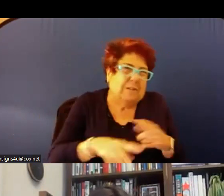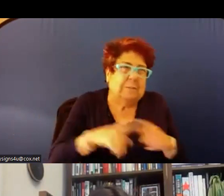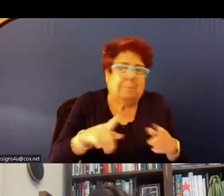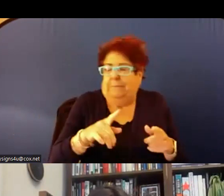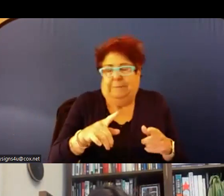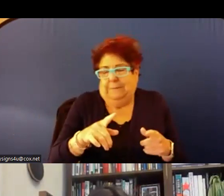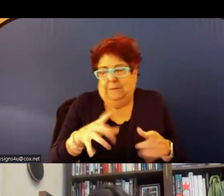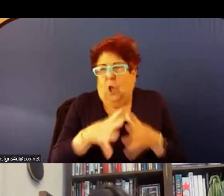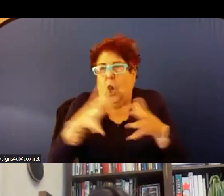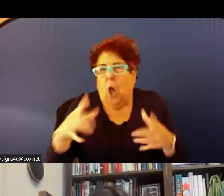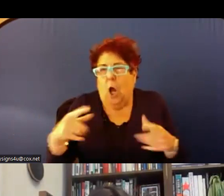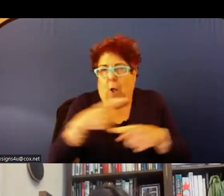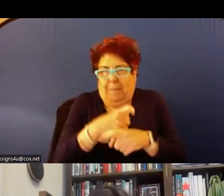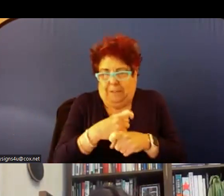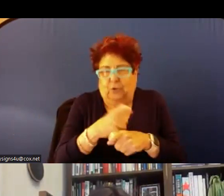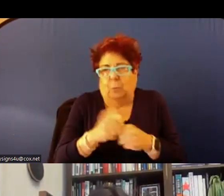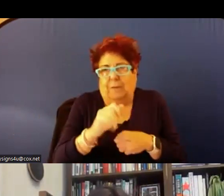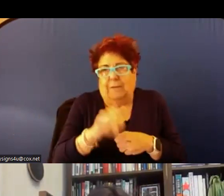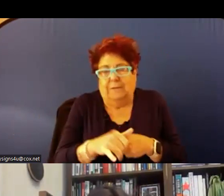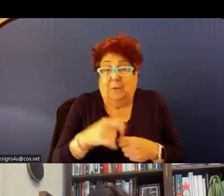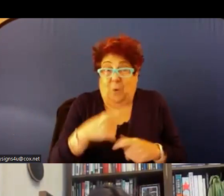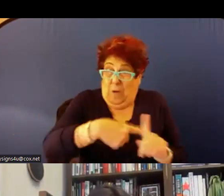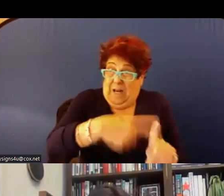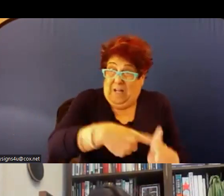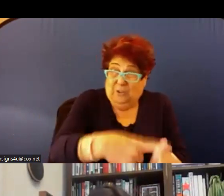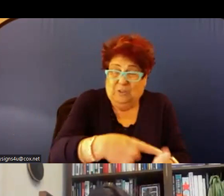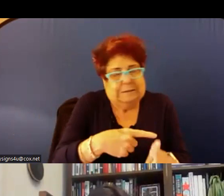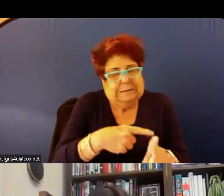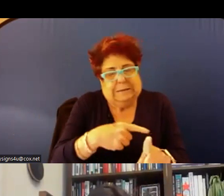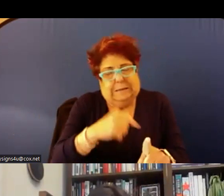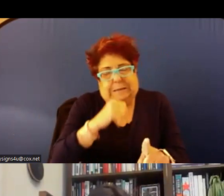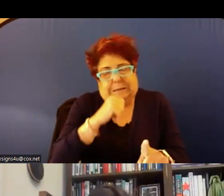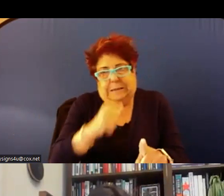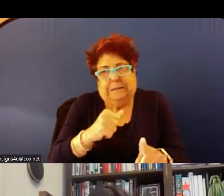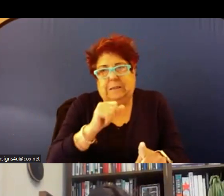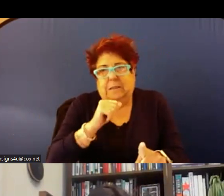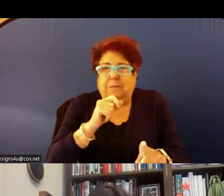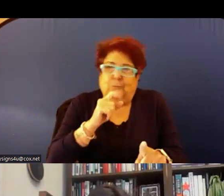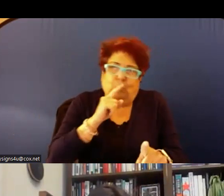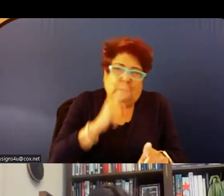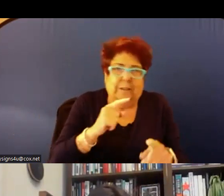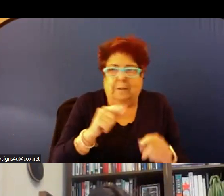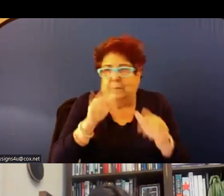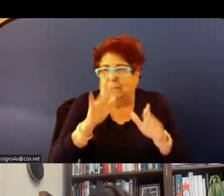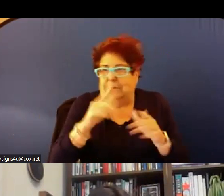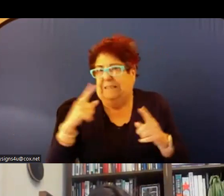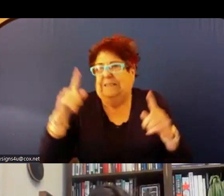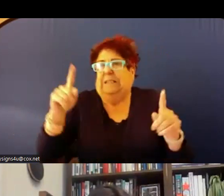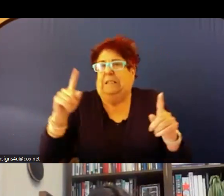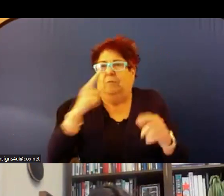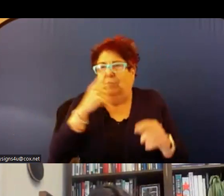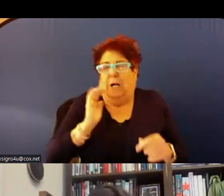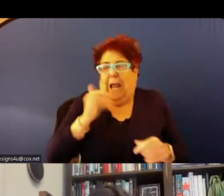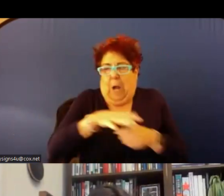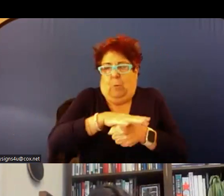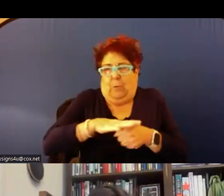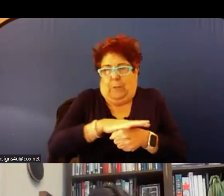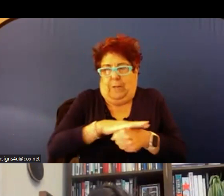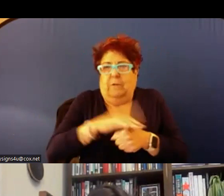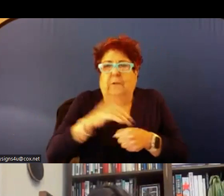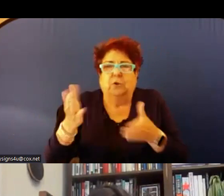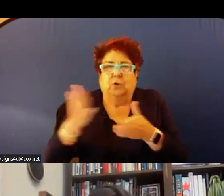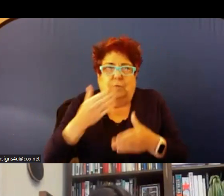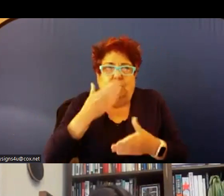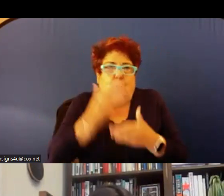renters is a place we haven't been able to crack the nut when it comes to area serving system.